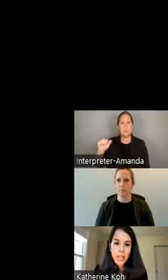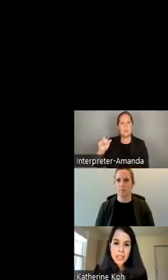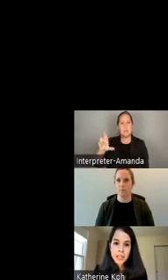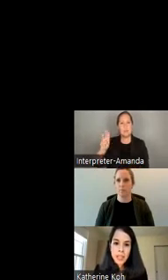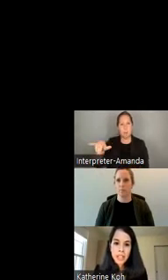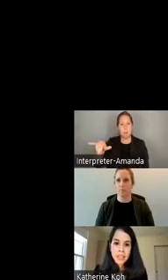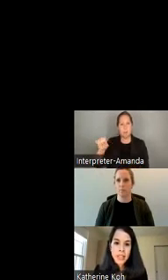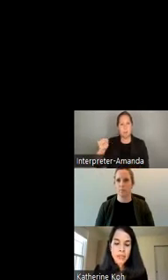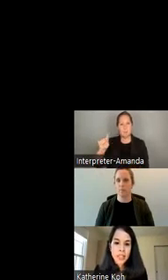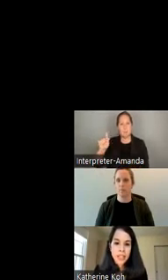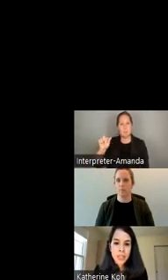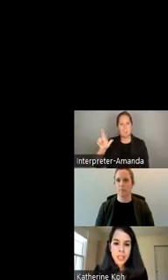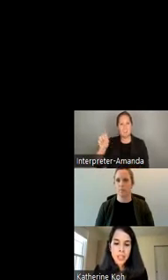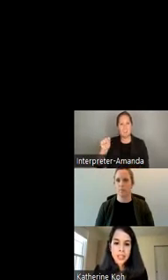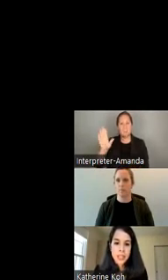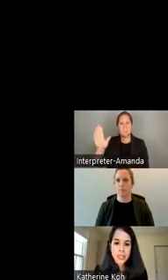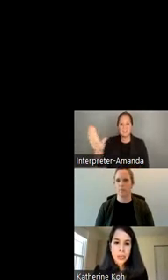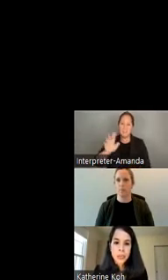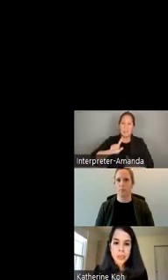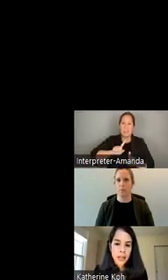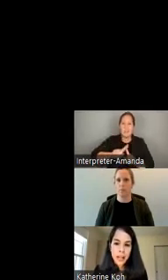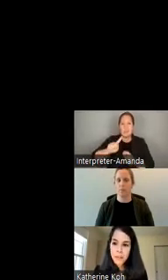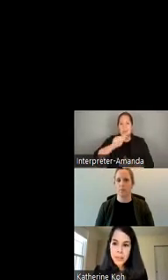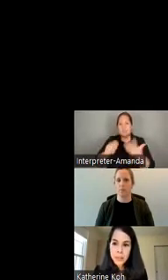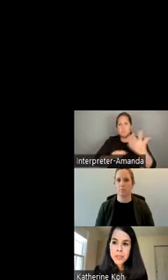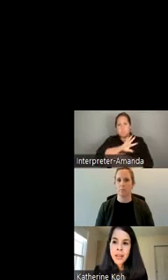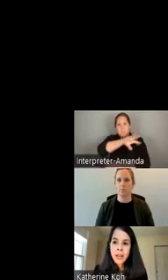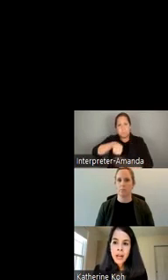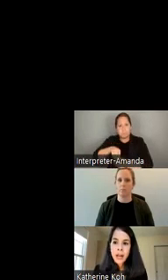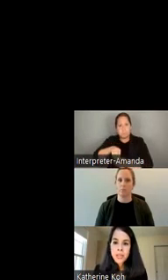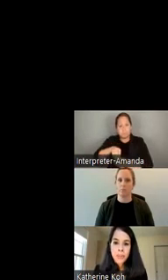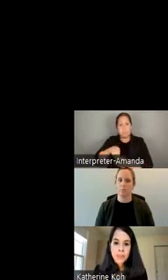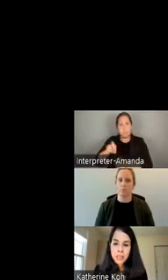epidemiologic study of risk and resilience in soldiers and it had been used to predict